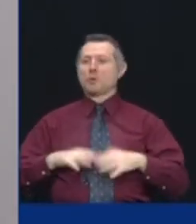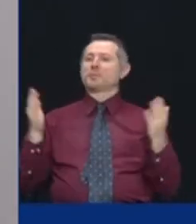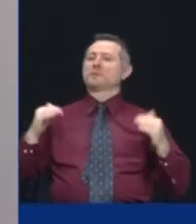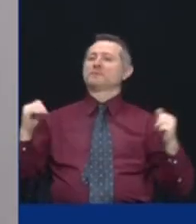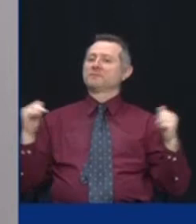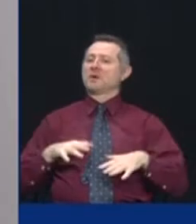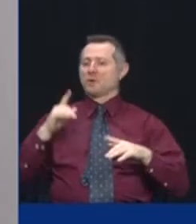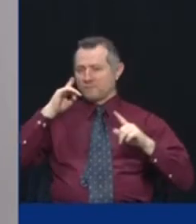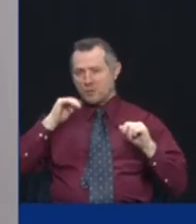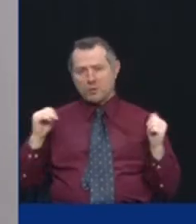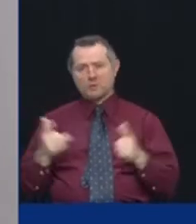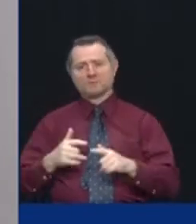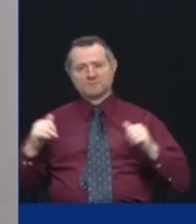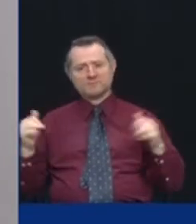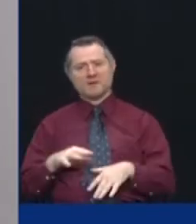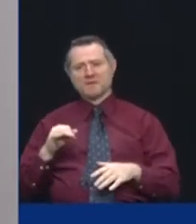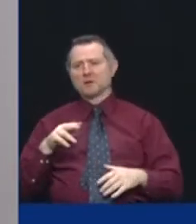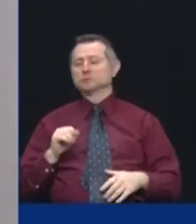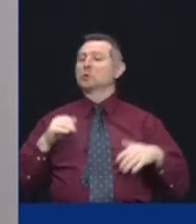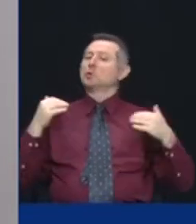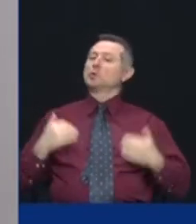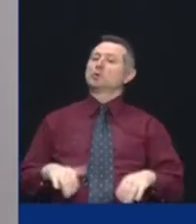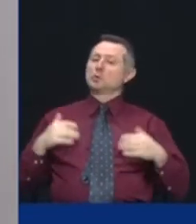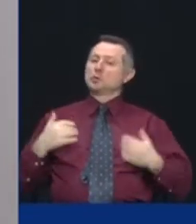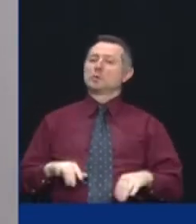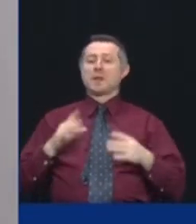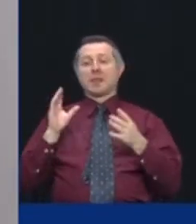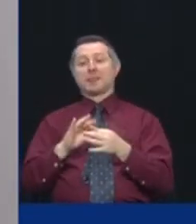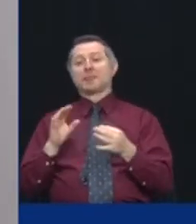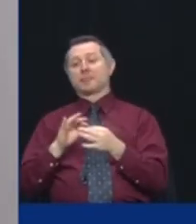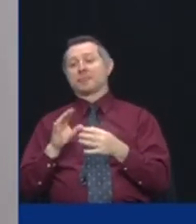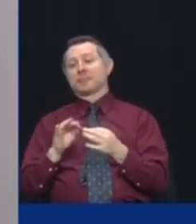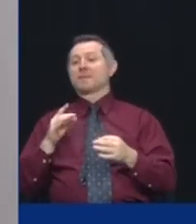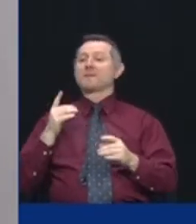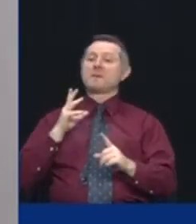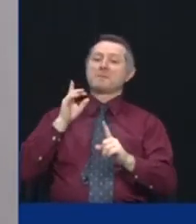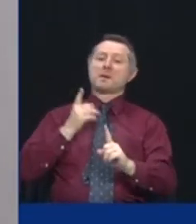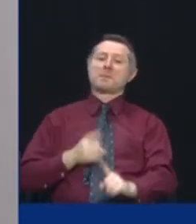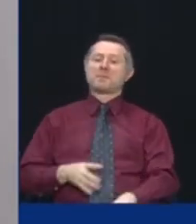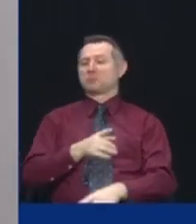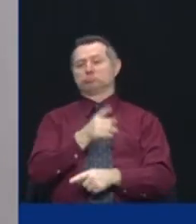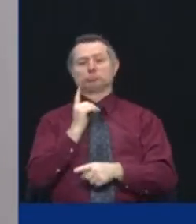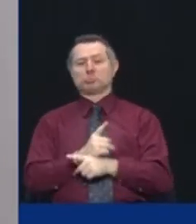AND YOU HAVE BEEN A LEADER IN OPENING UP THE FACILITY, ALL THE